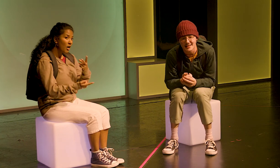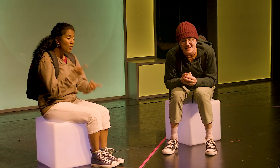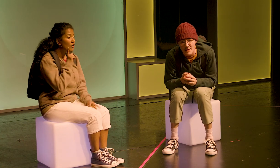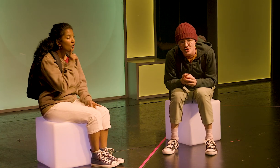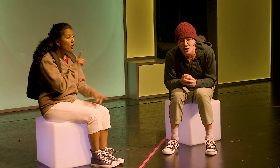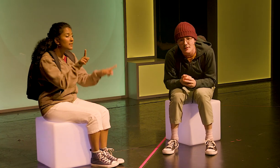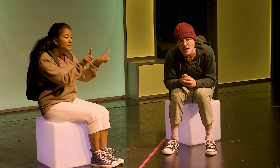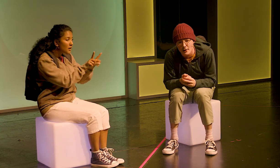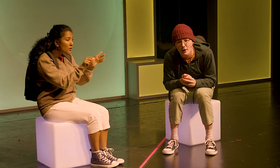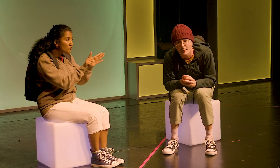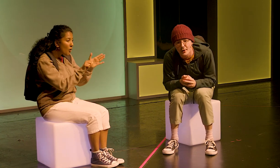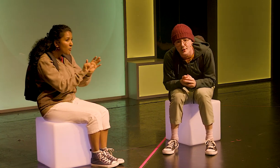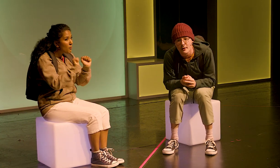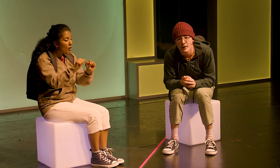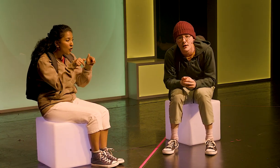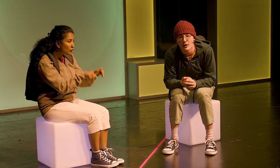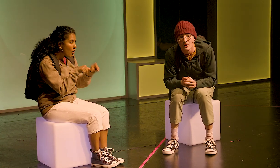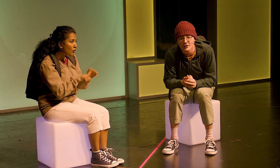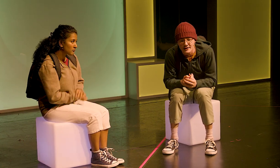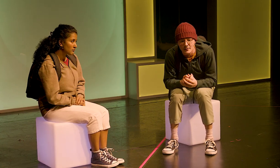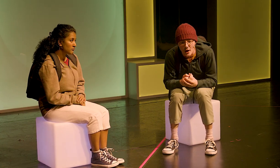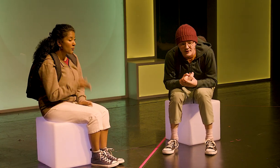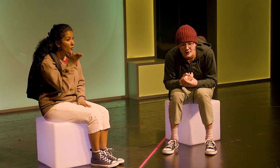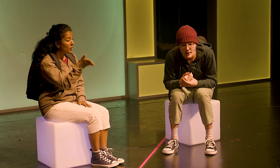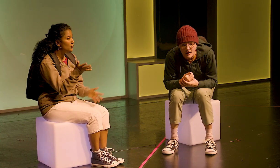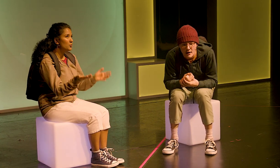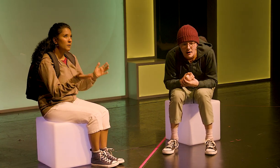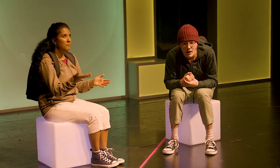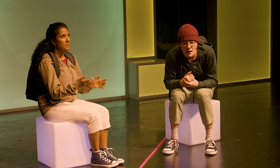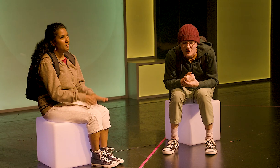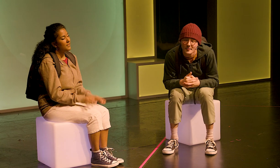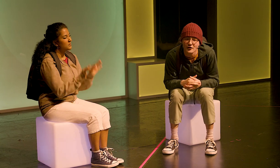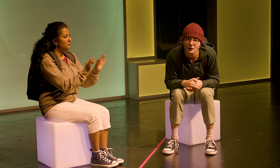had the same issue with her cockerpoo. She ended up going to a special